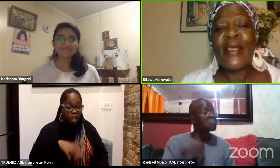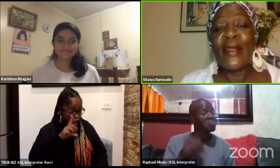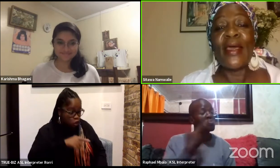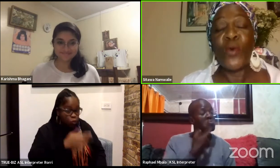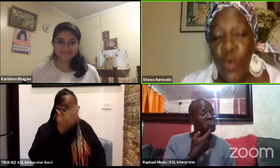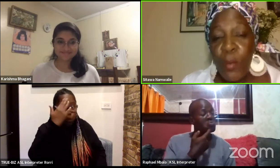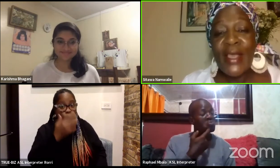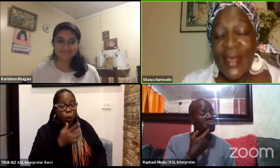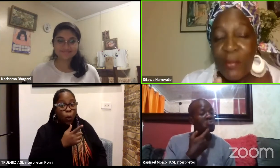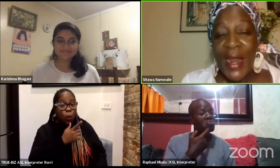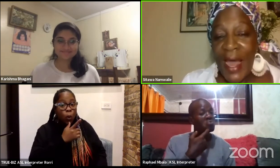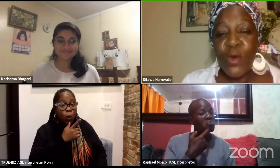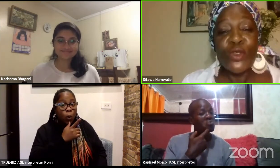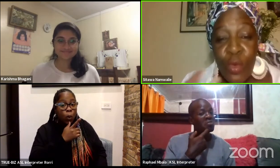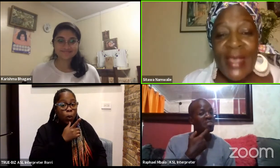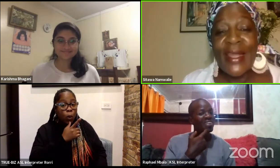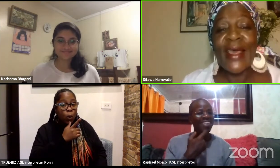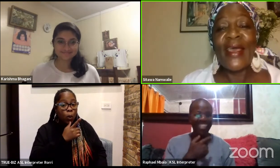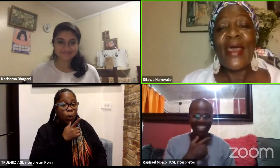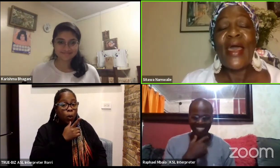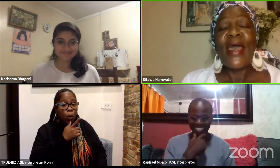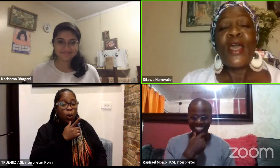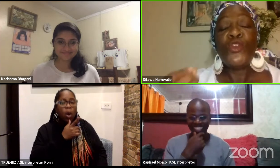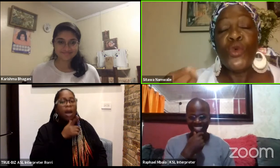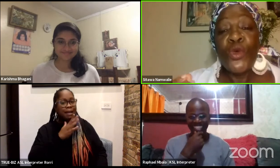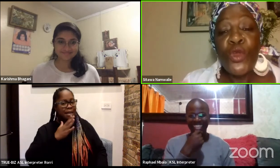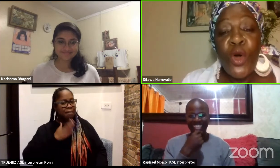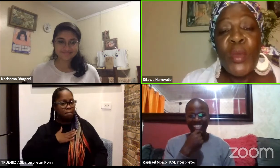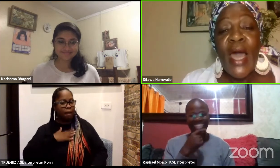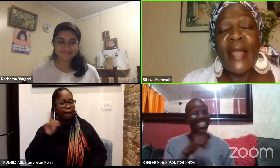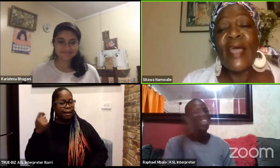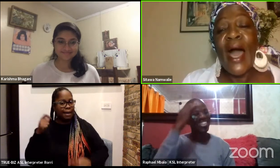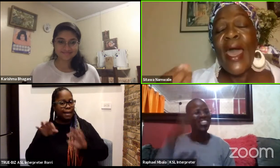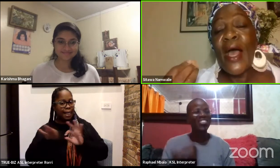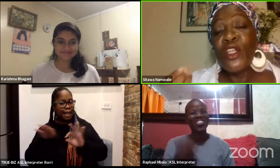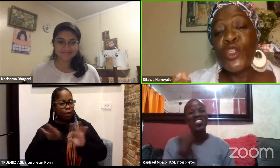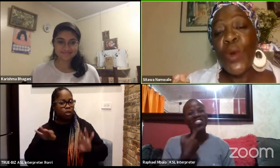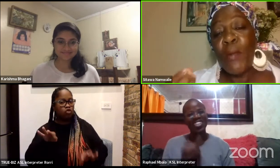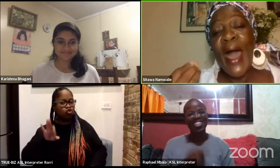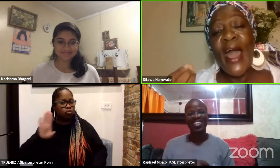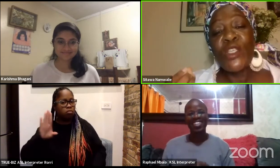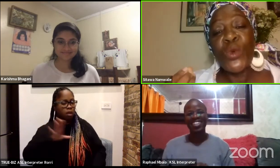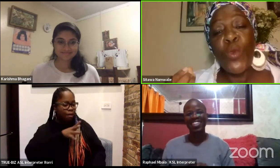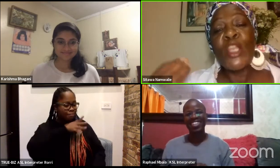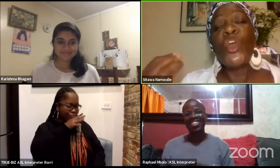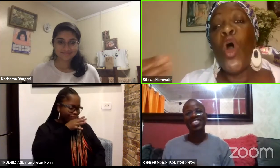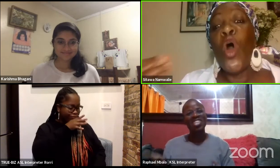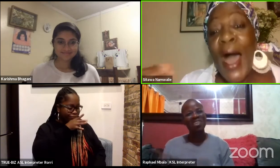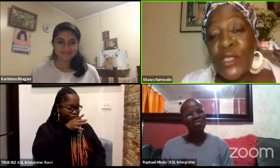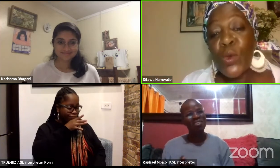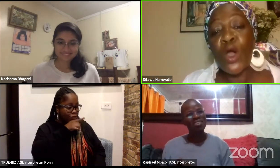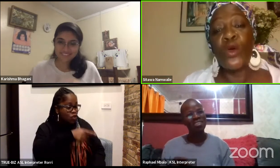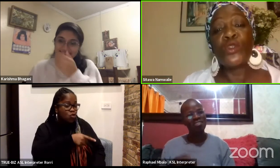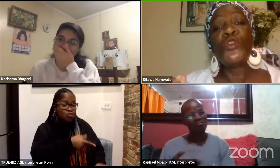(Sitawa speaks in foreign language) In my language. (Sitawa speaks in foreign language) "Do you know me? I held you when your eyes were closed,